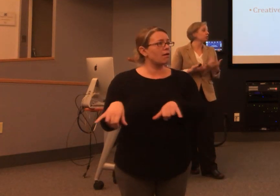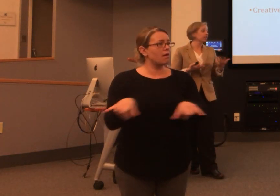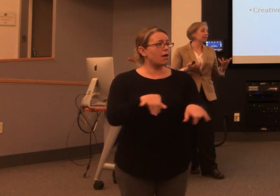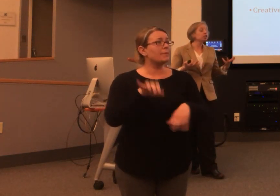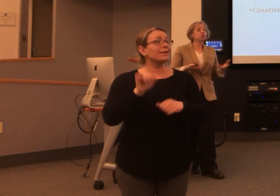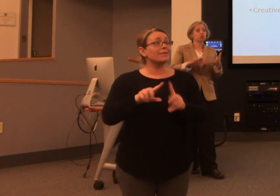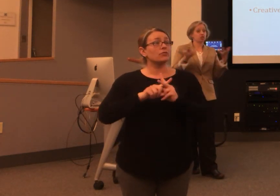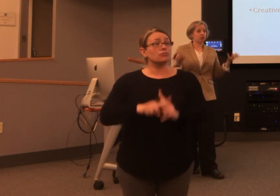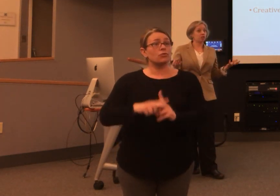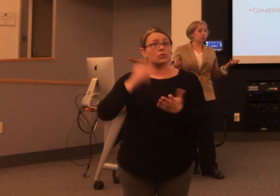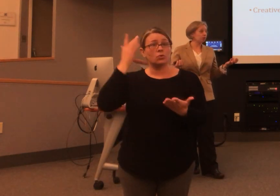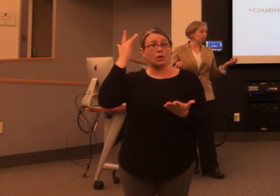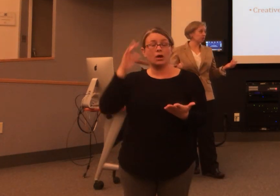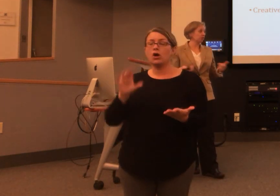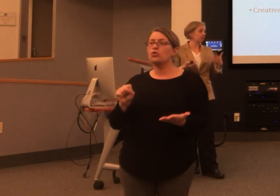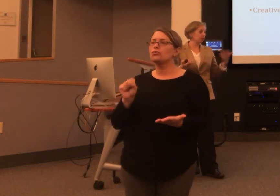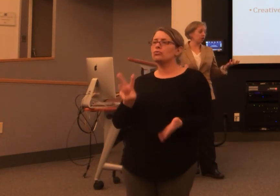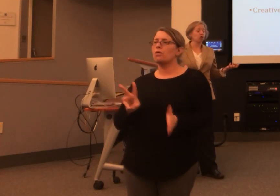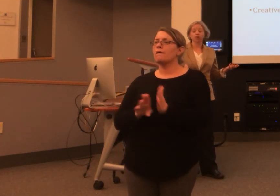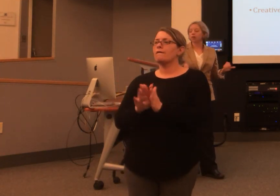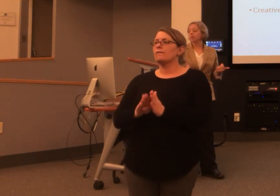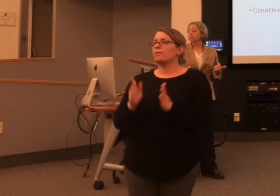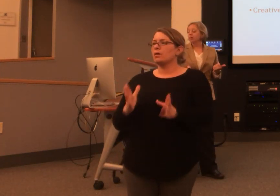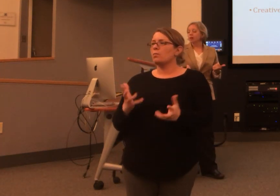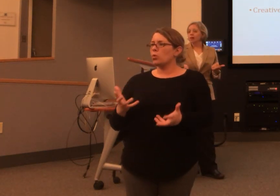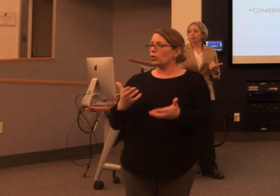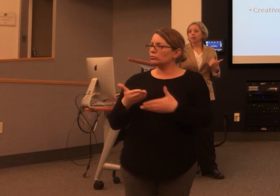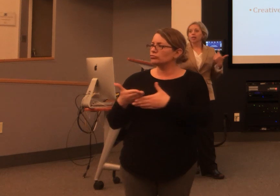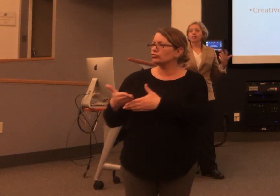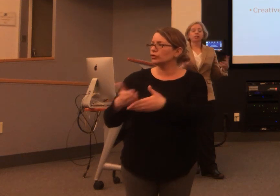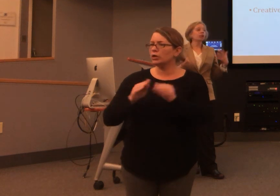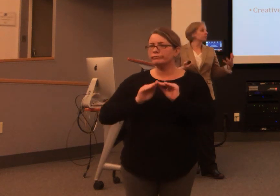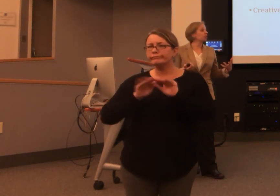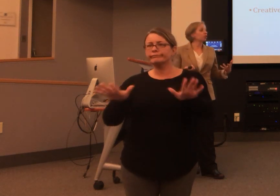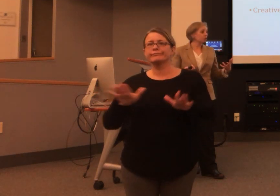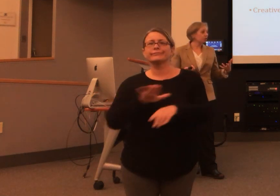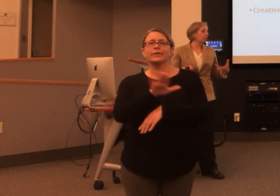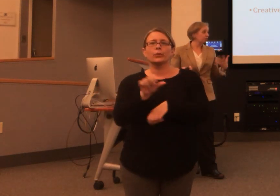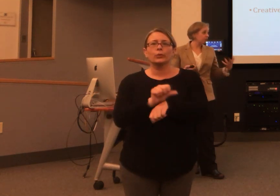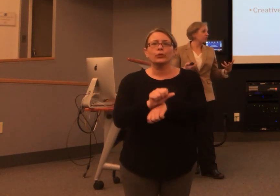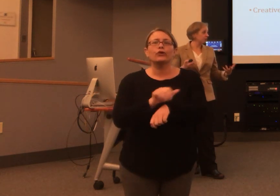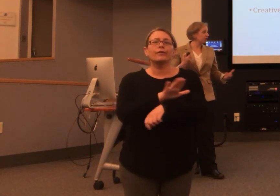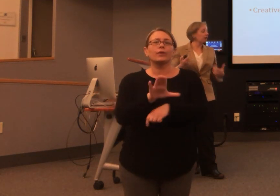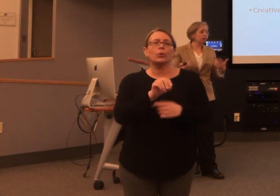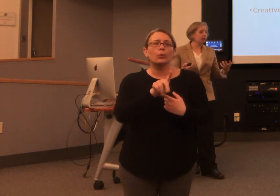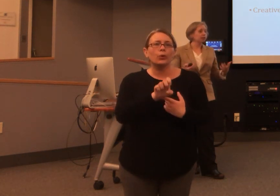who were eager to share their works, their code. It's a lot of the culture of Silicon Valley